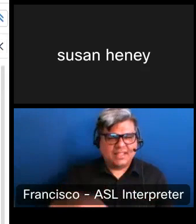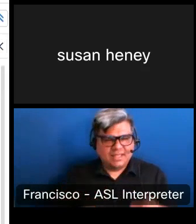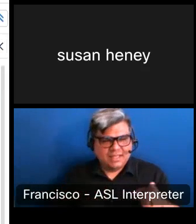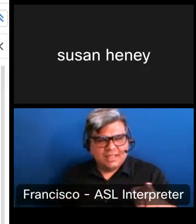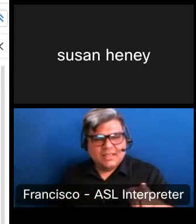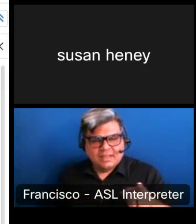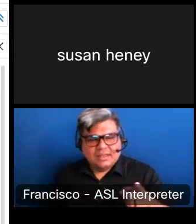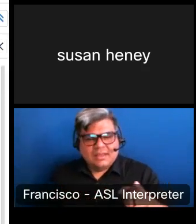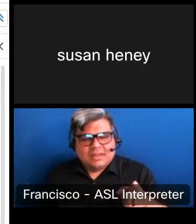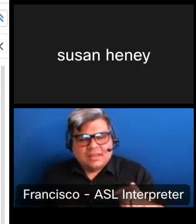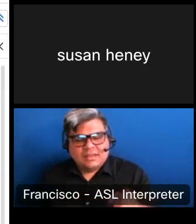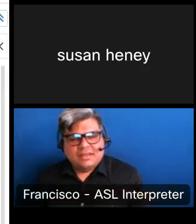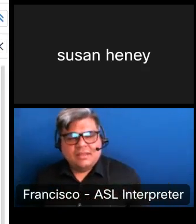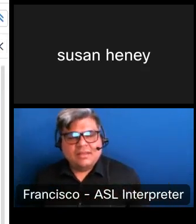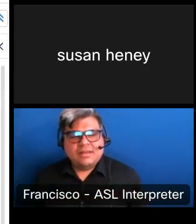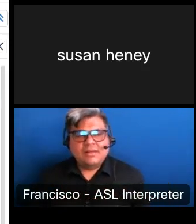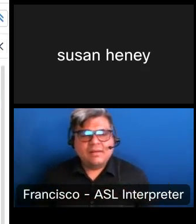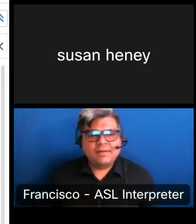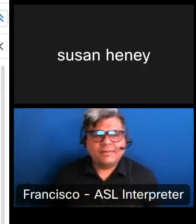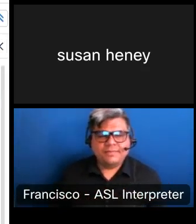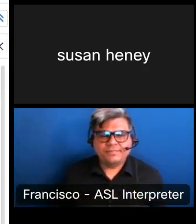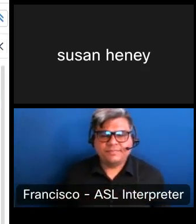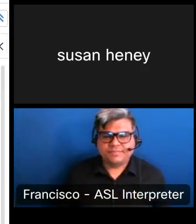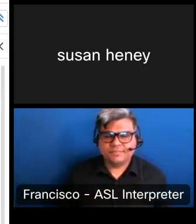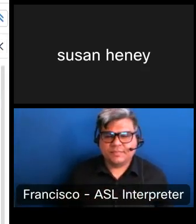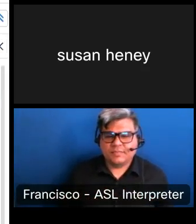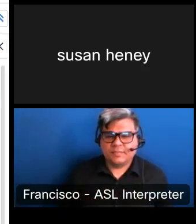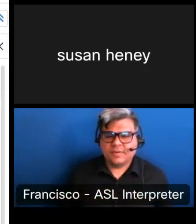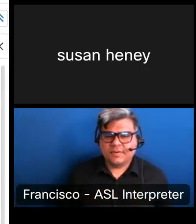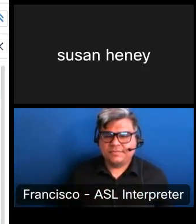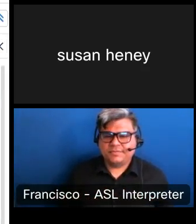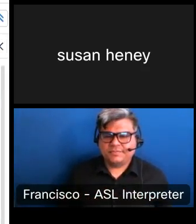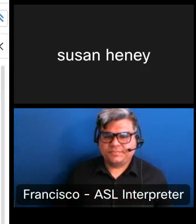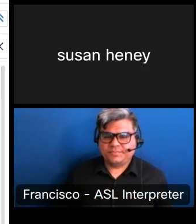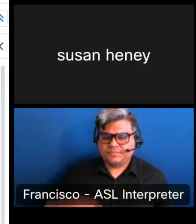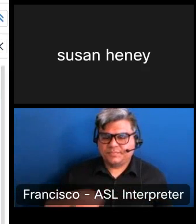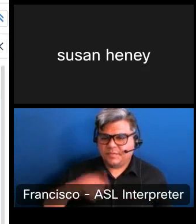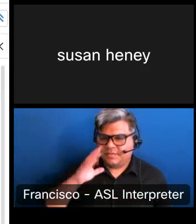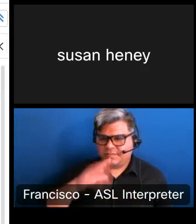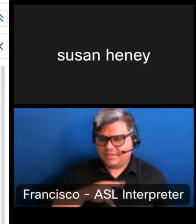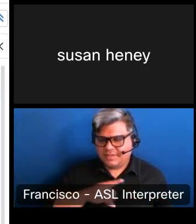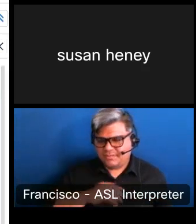Now, What I need to do is I'm going to call this notch over, and as I pull this notch over, I'd